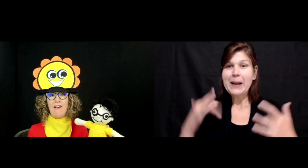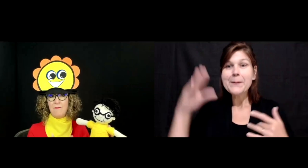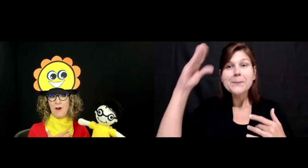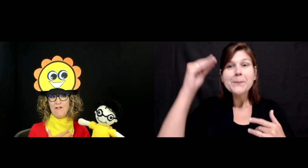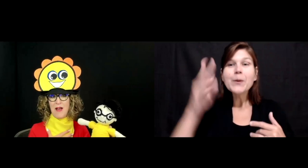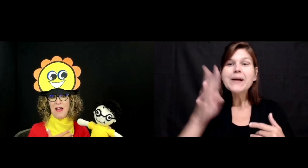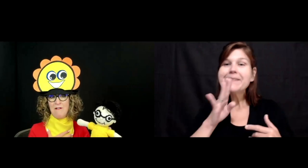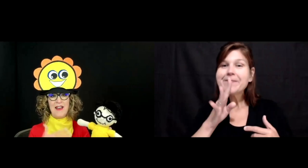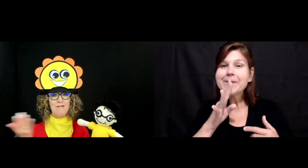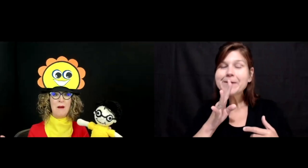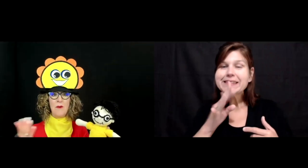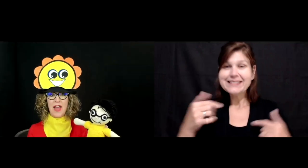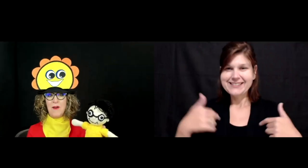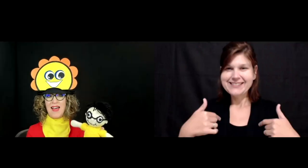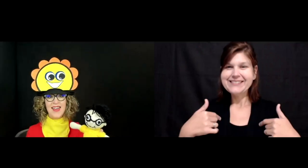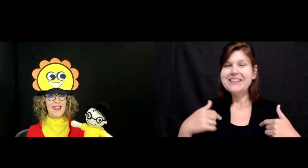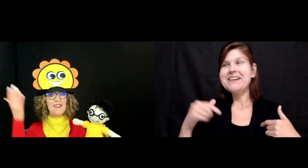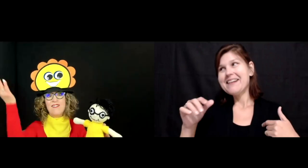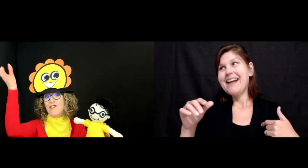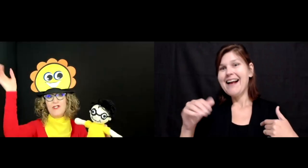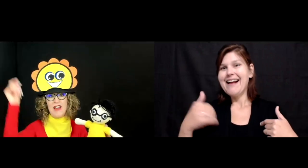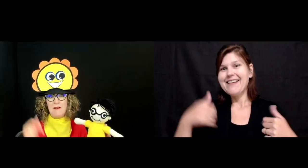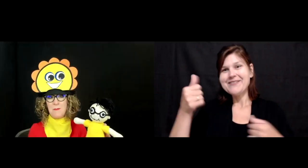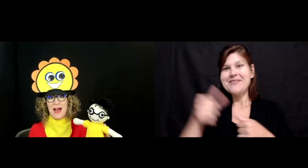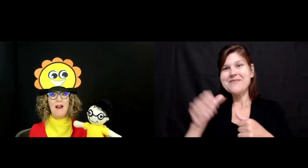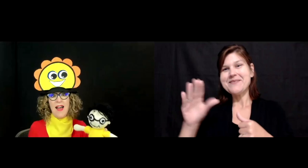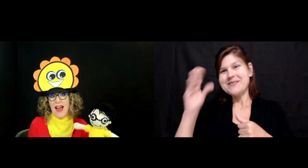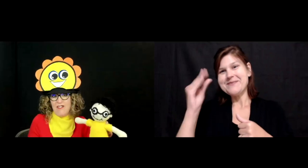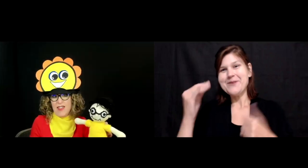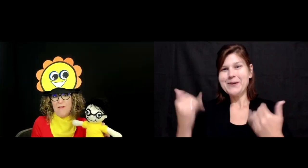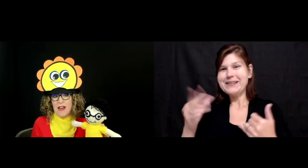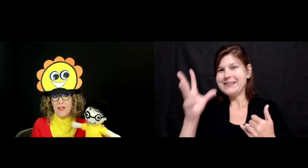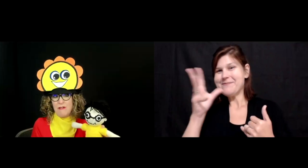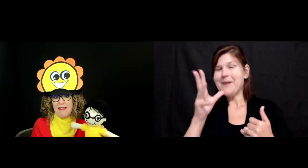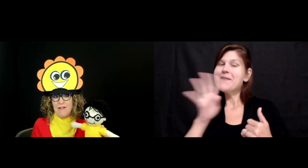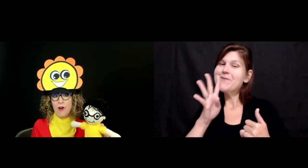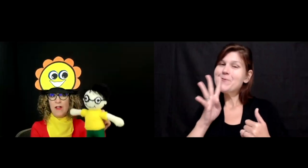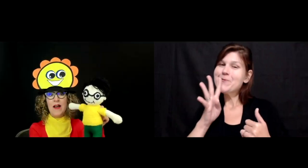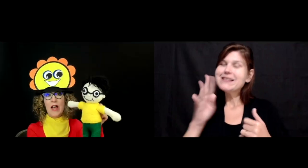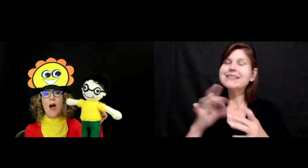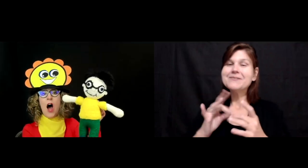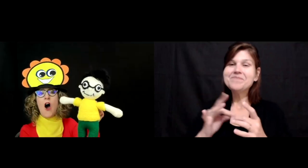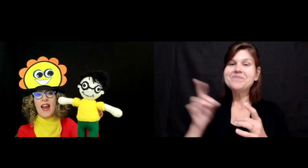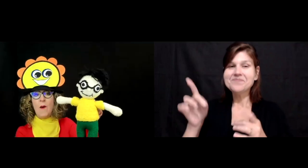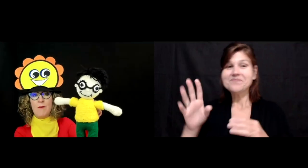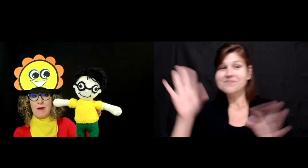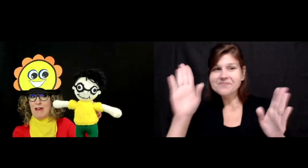I have boys of my own and I remember what they were like and I'll listen to children out and about and I just give him an enthusiastic voice. So he'll go: [Marvin] Oh, hello everybody.